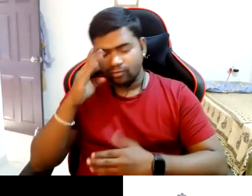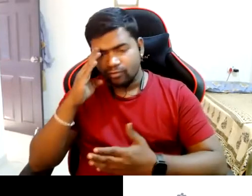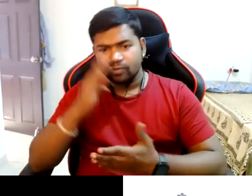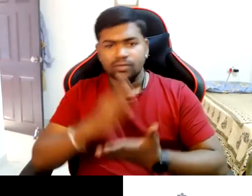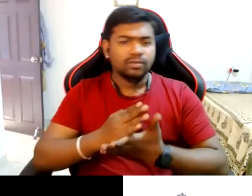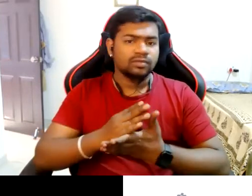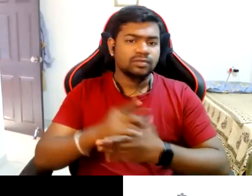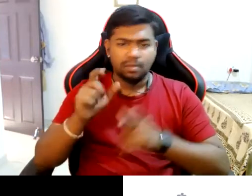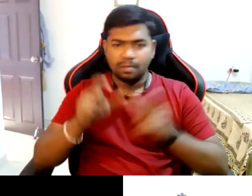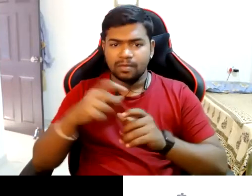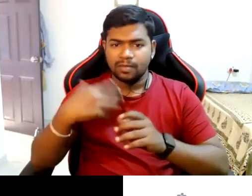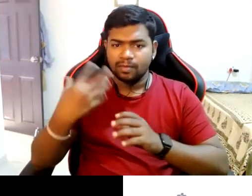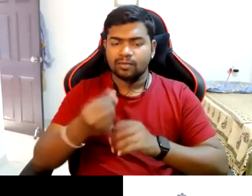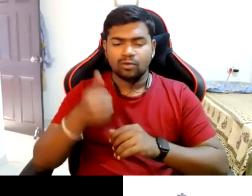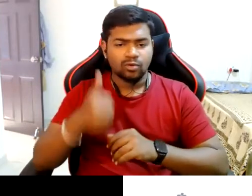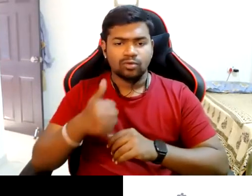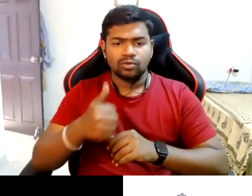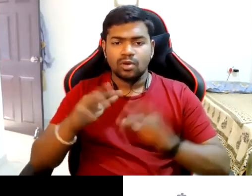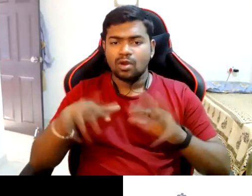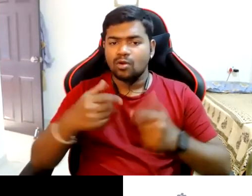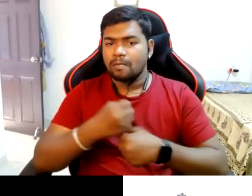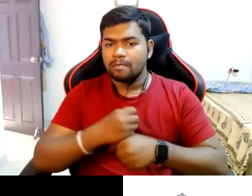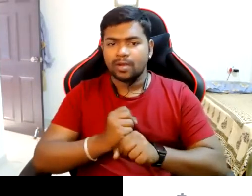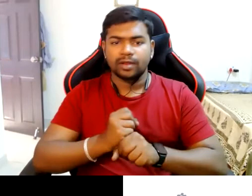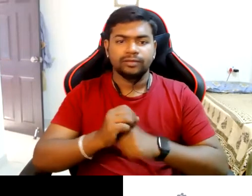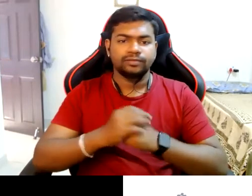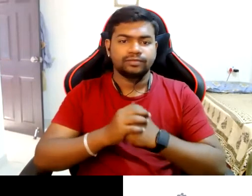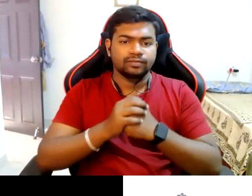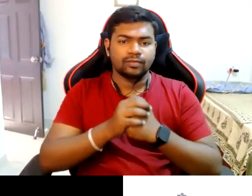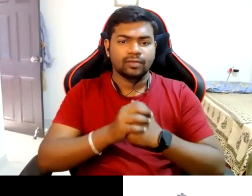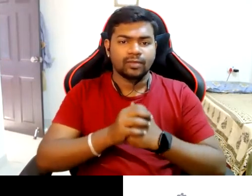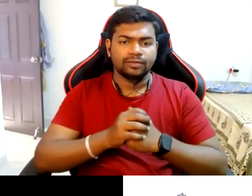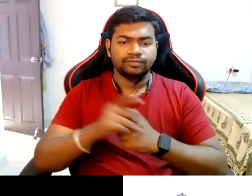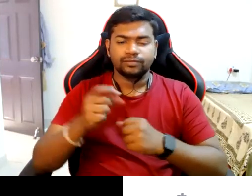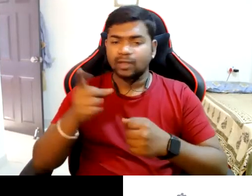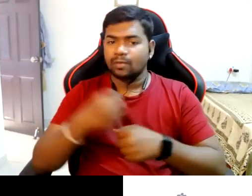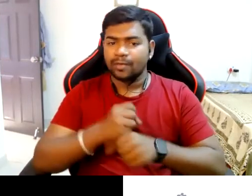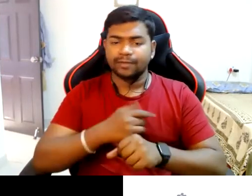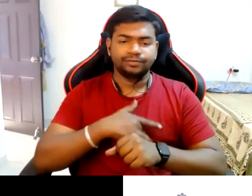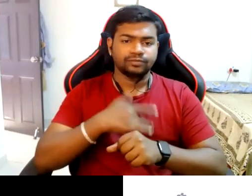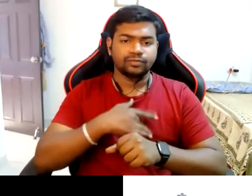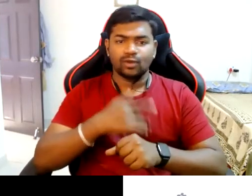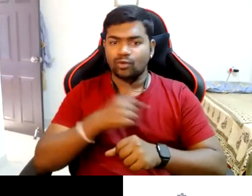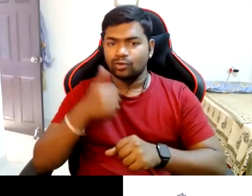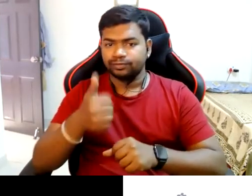this How you make them feel that matter if you make people feel good.